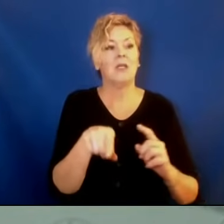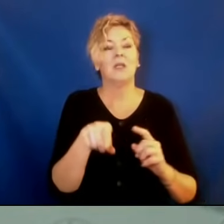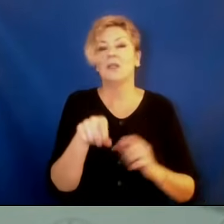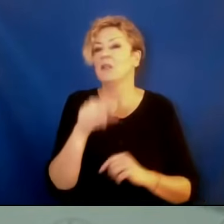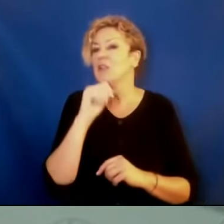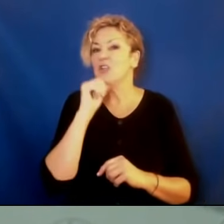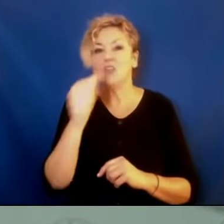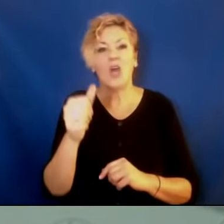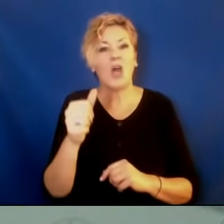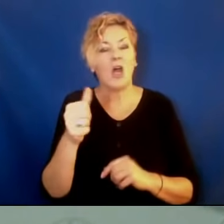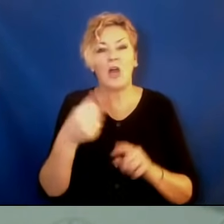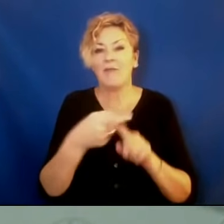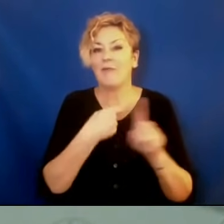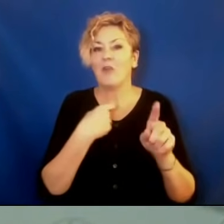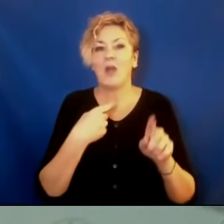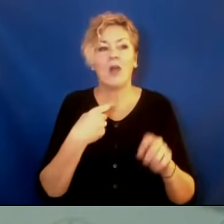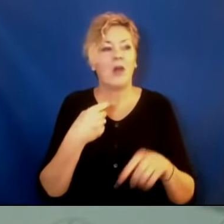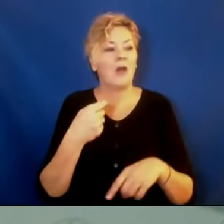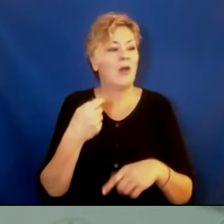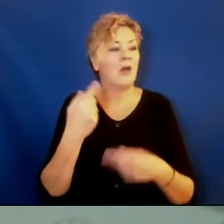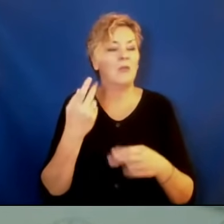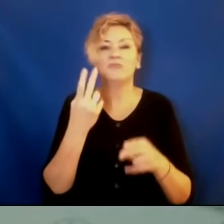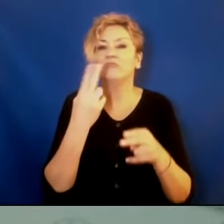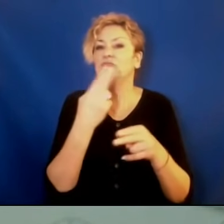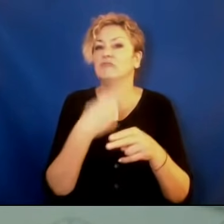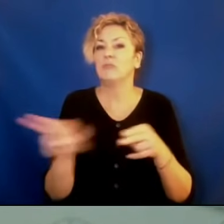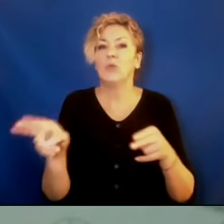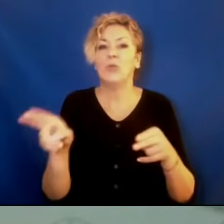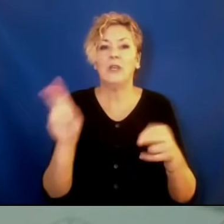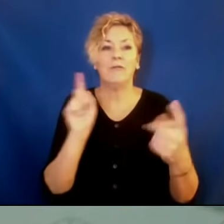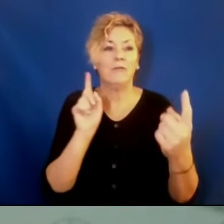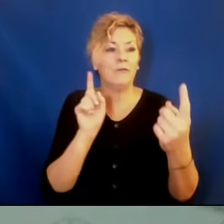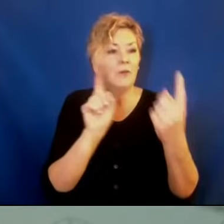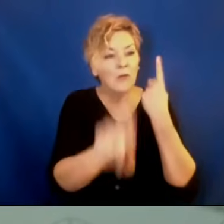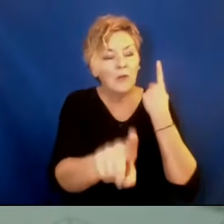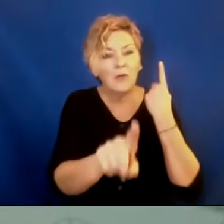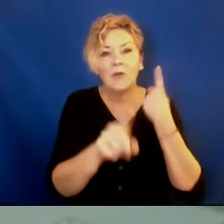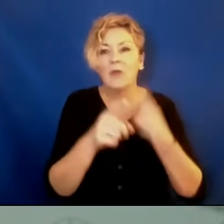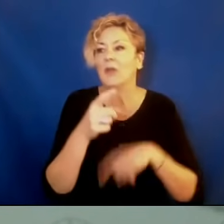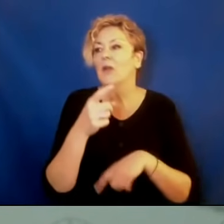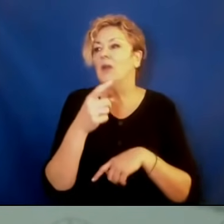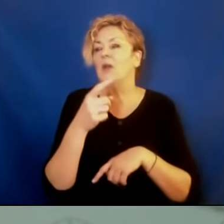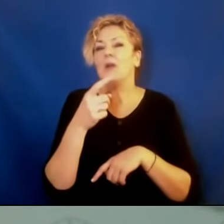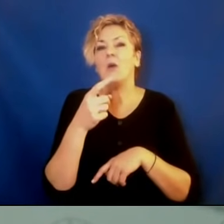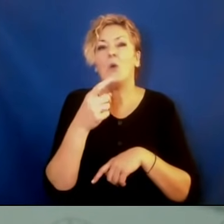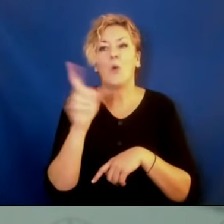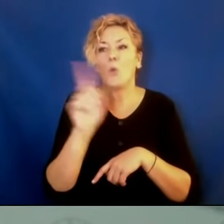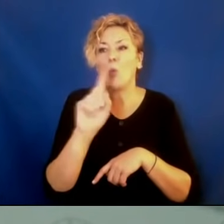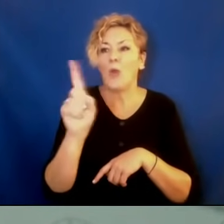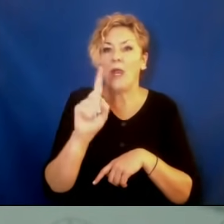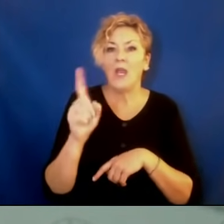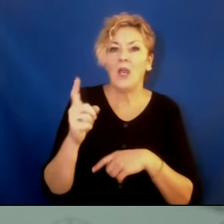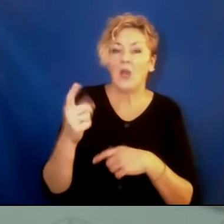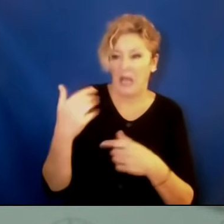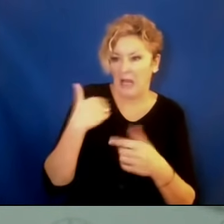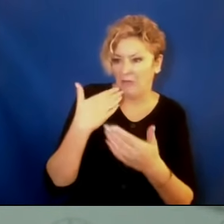Again if there were an exposure on a transit such as a bus that you are for several hours, there may